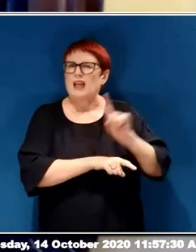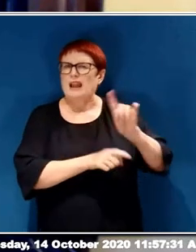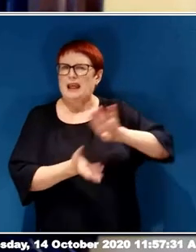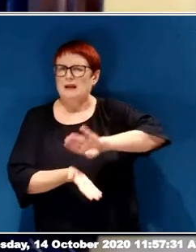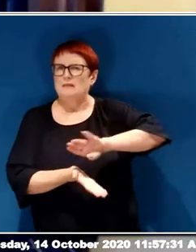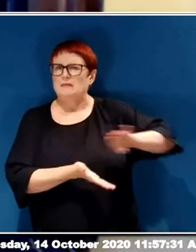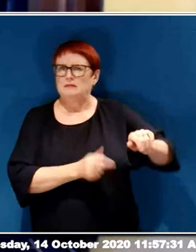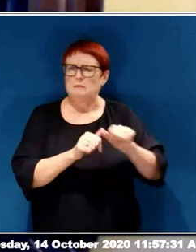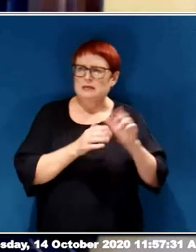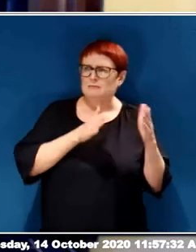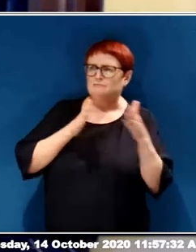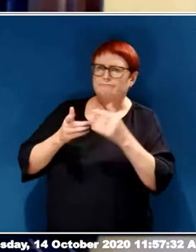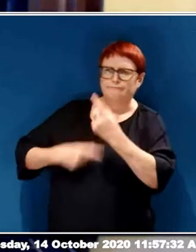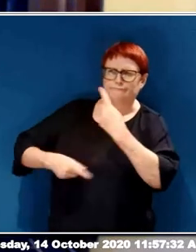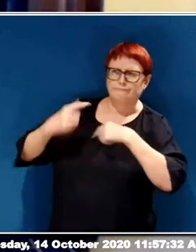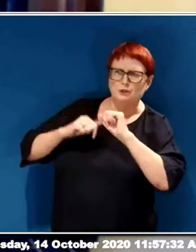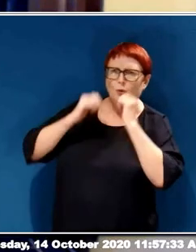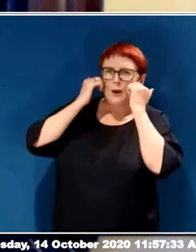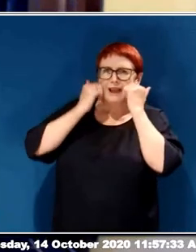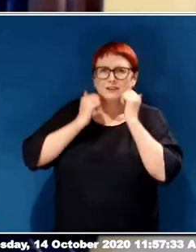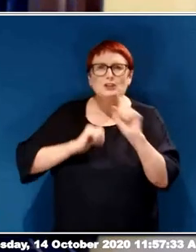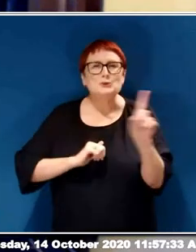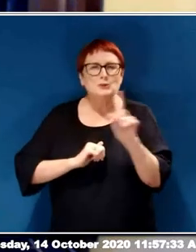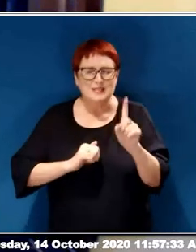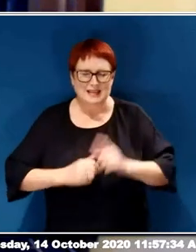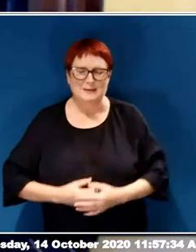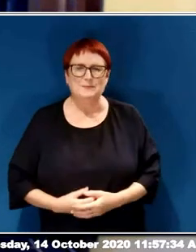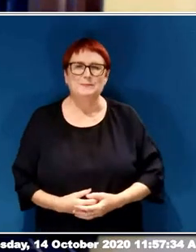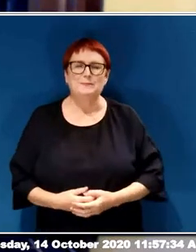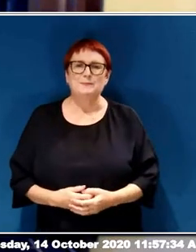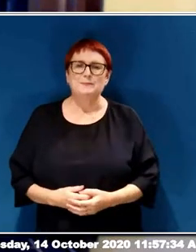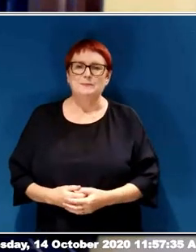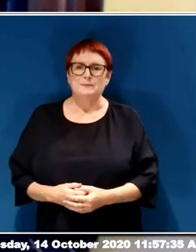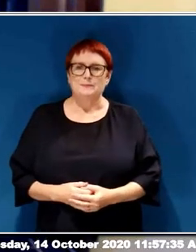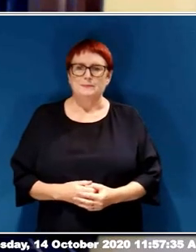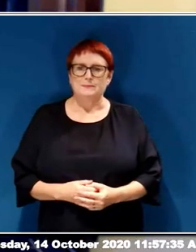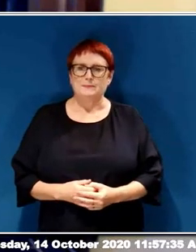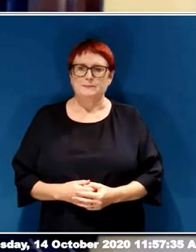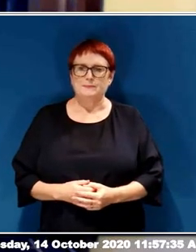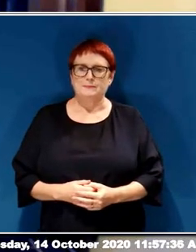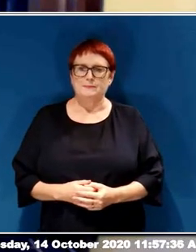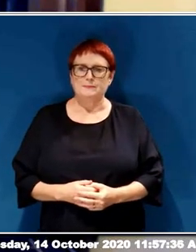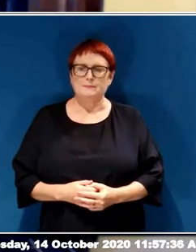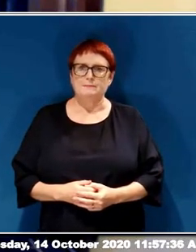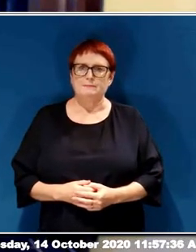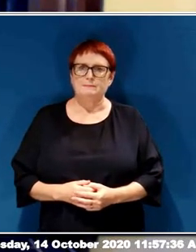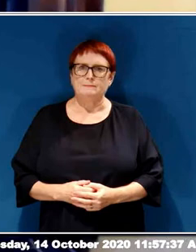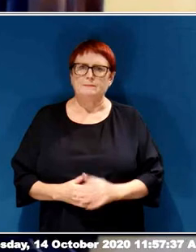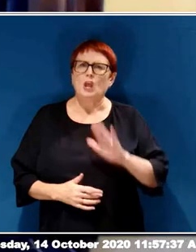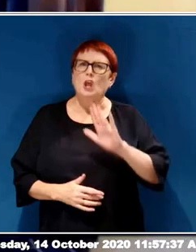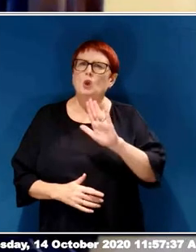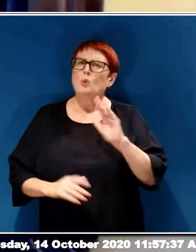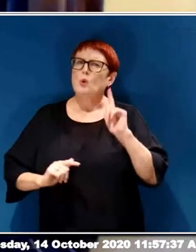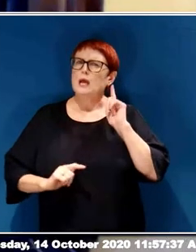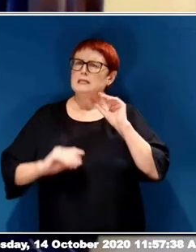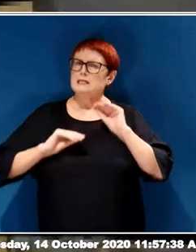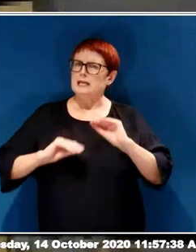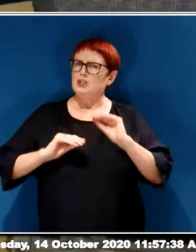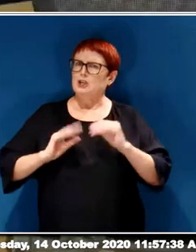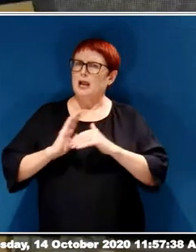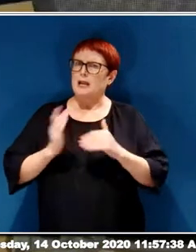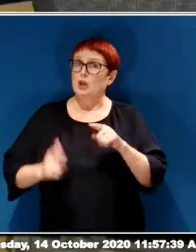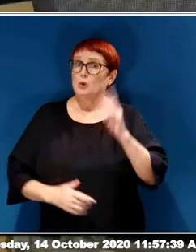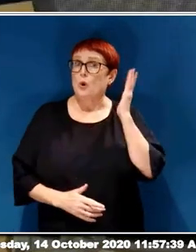As to your teaching role, you lecture in inclusive education with a focus on